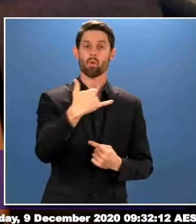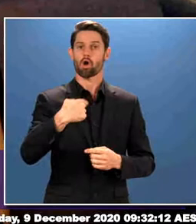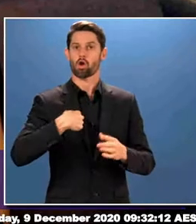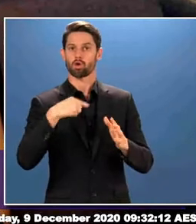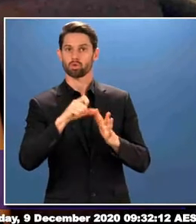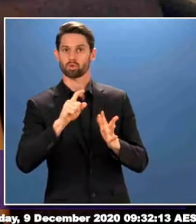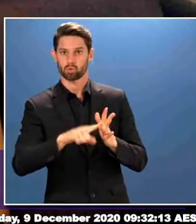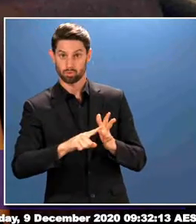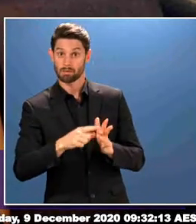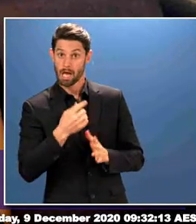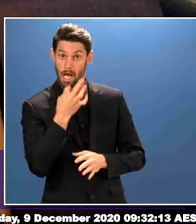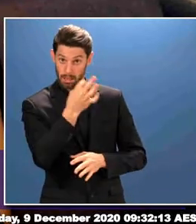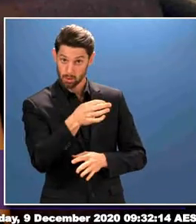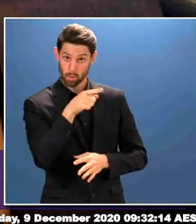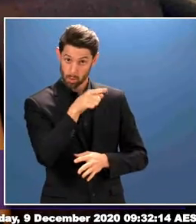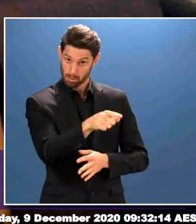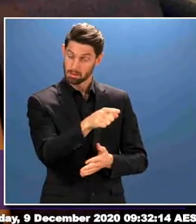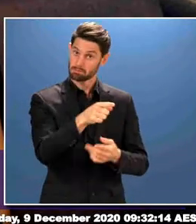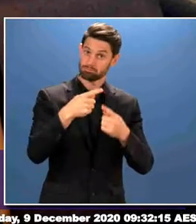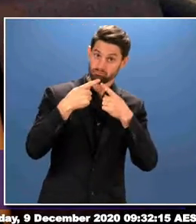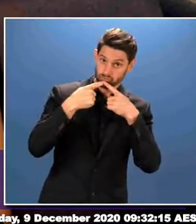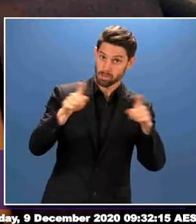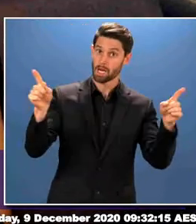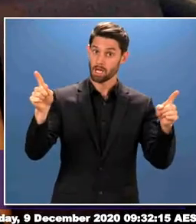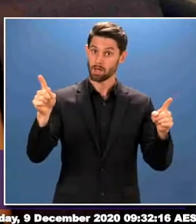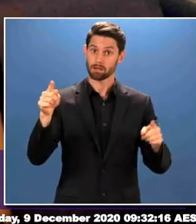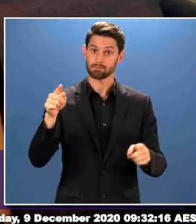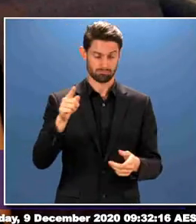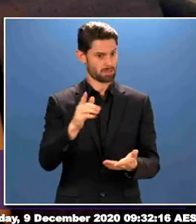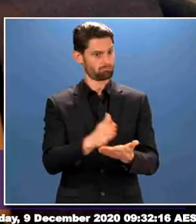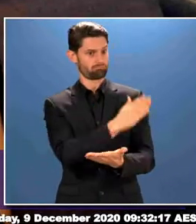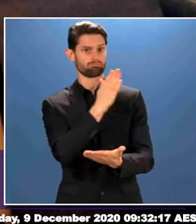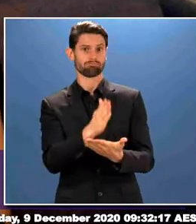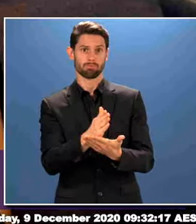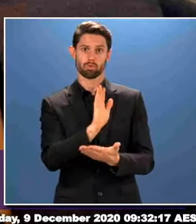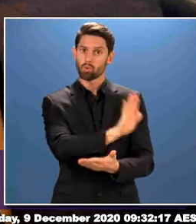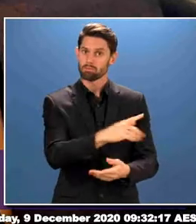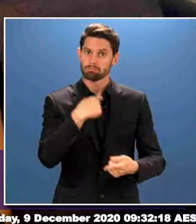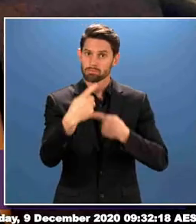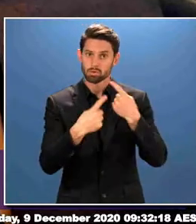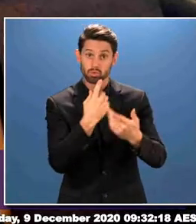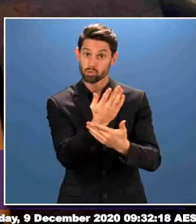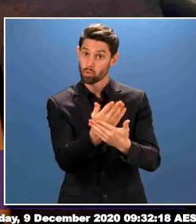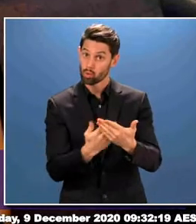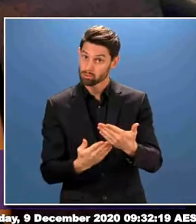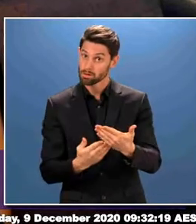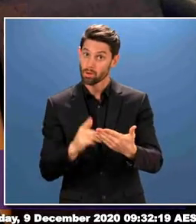Do you solemnly and sincerely declare and affirm that the evidence you shall give will be the truth,